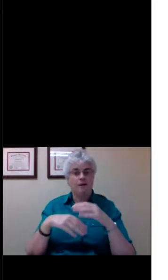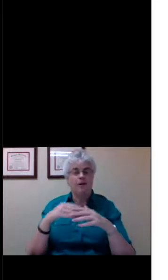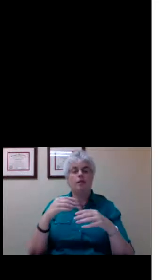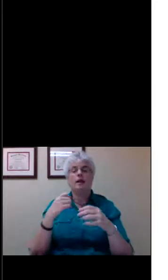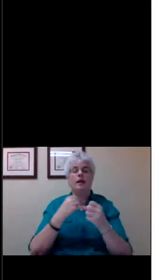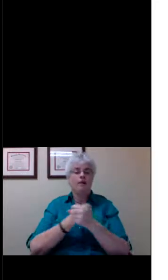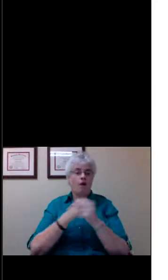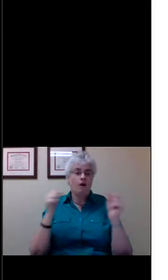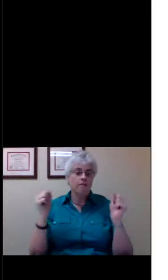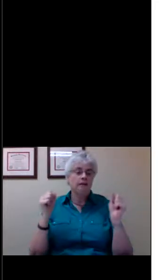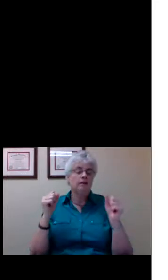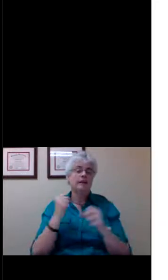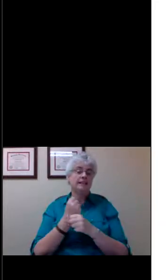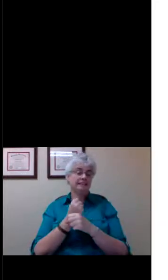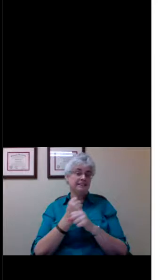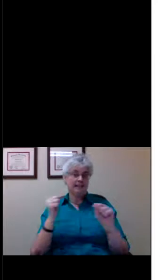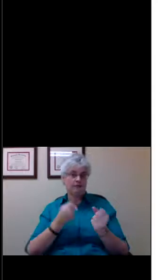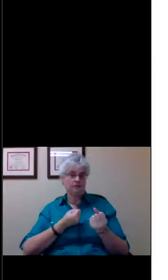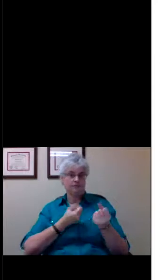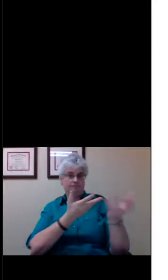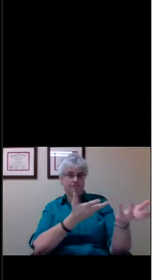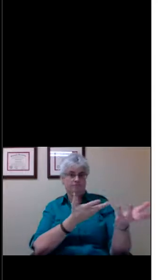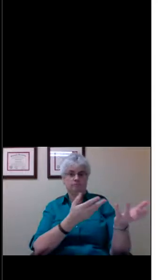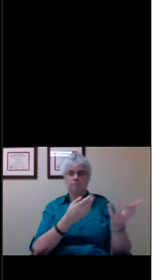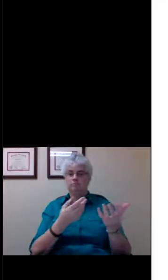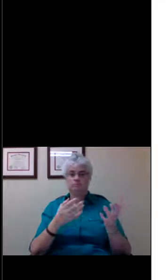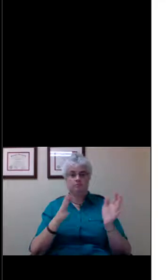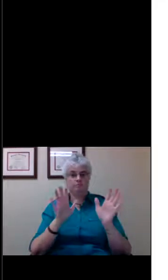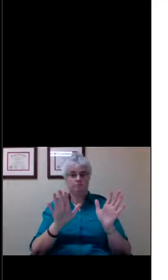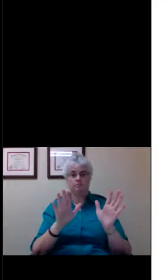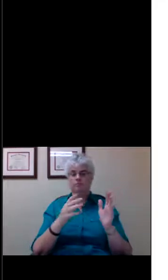person in there so that the students would feel safe and free to express